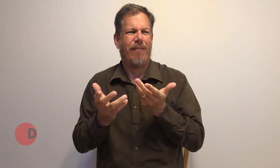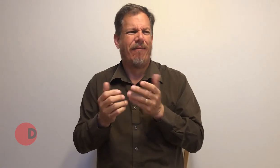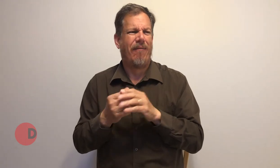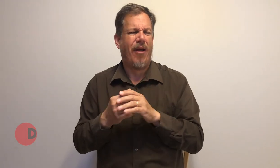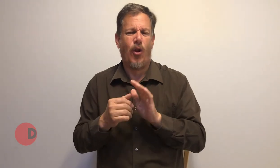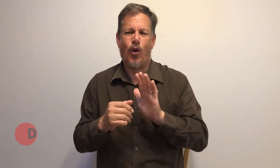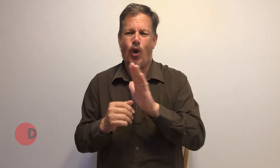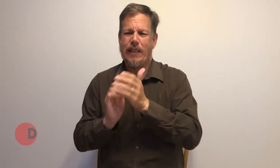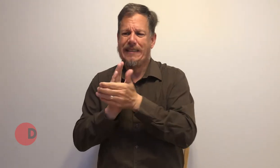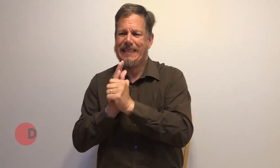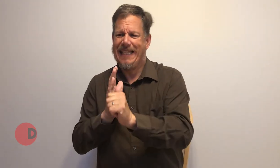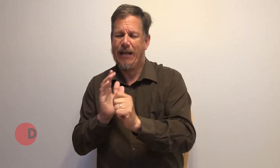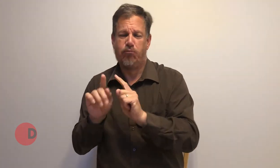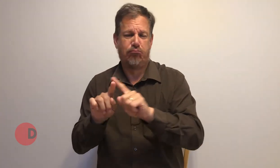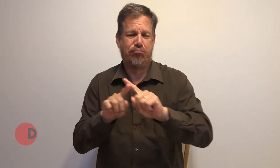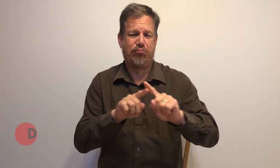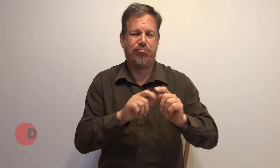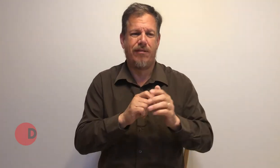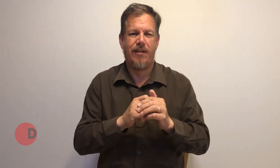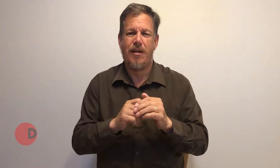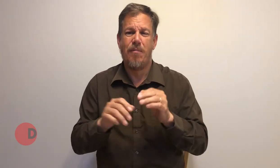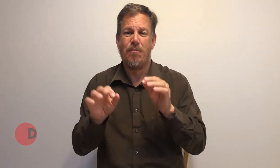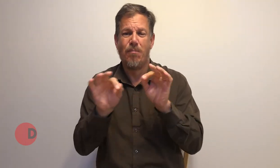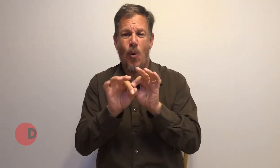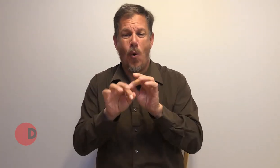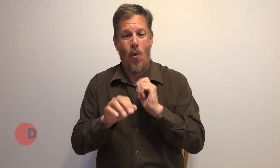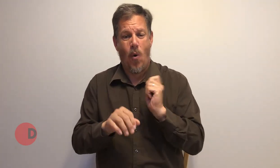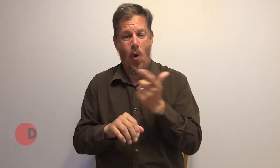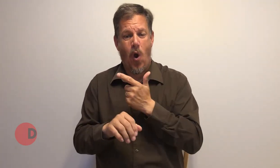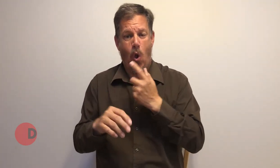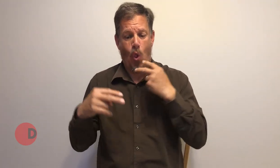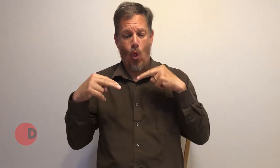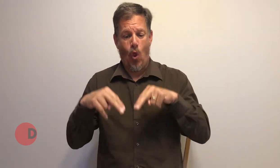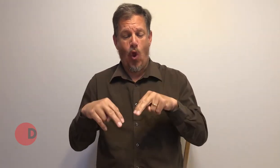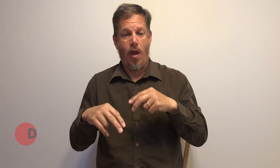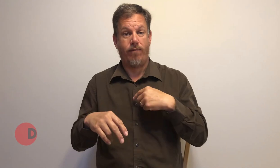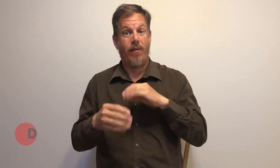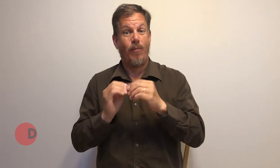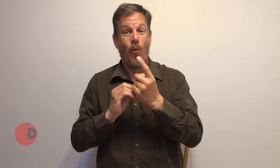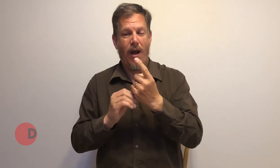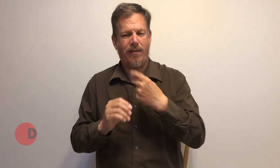realize the importance that we consider that number one: